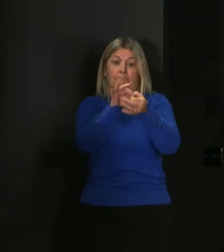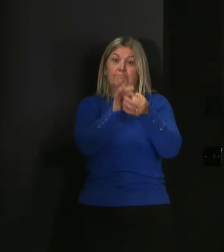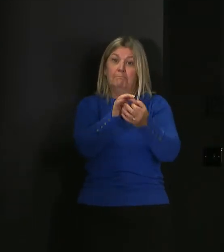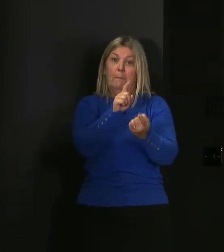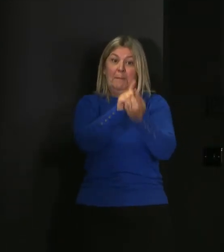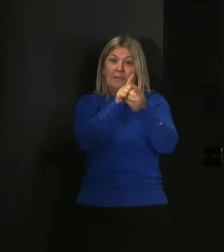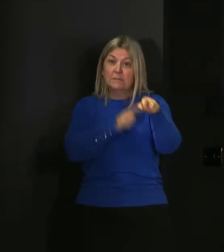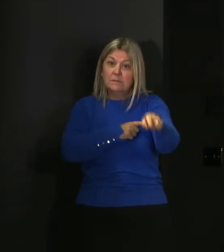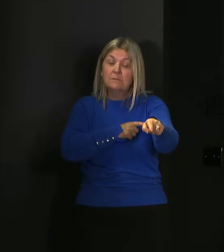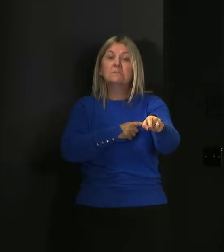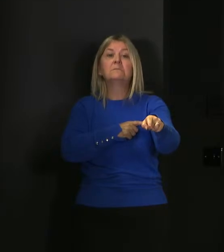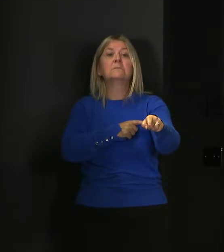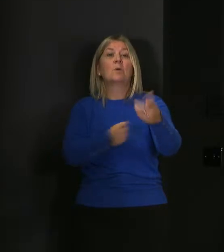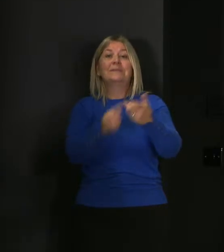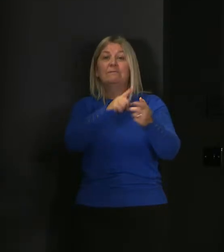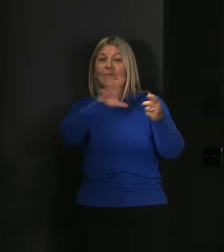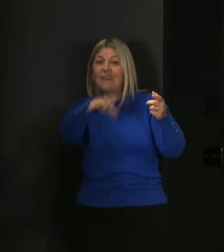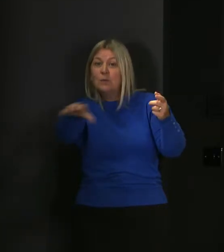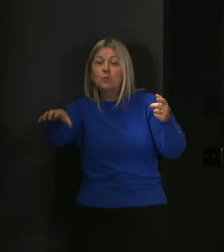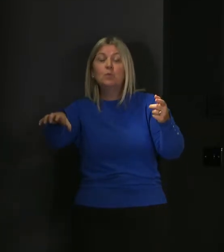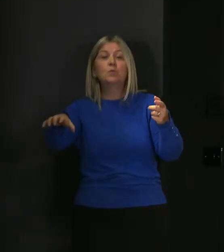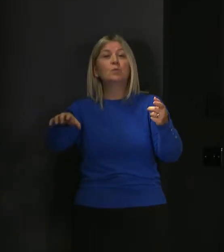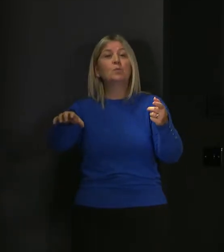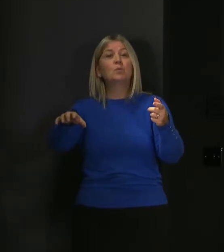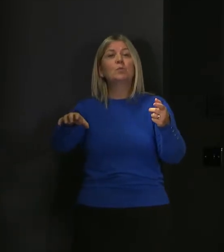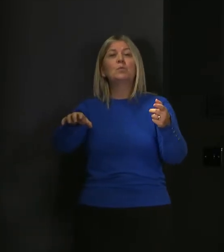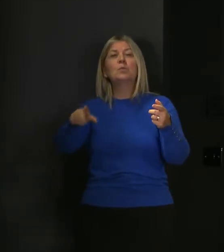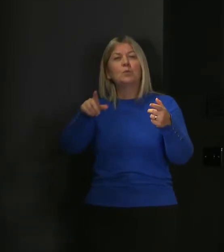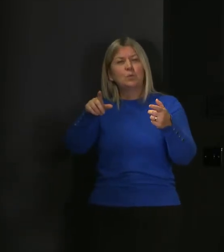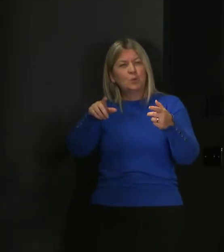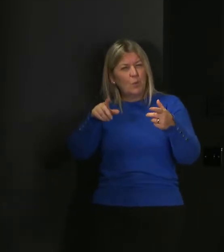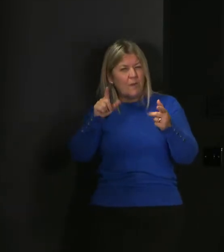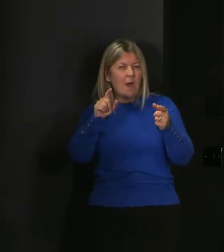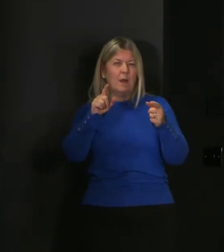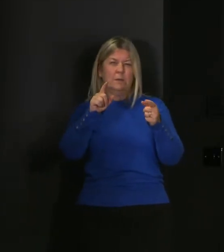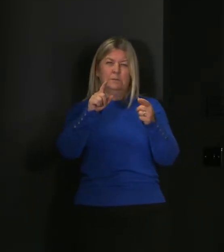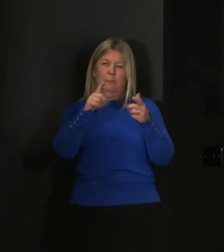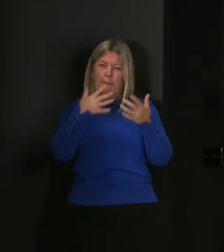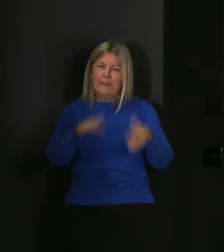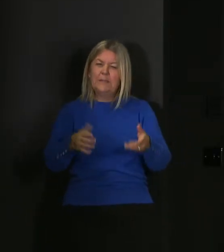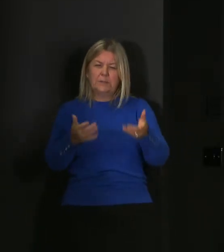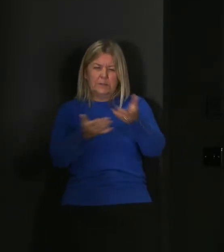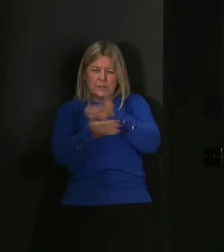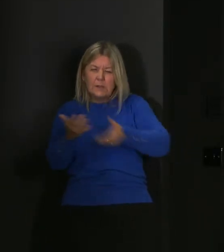venues as well. And as the national IMT begins to discuss this and understand the data that's there,